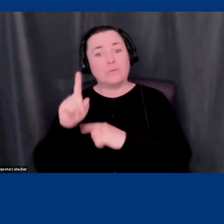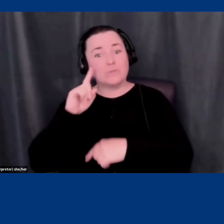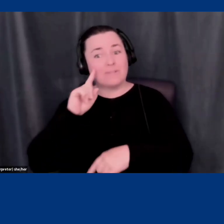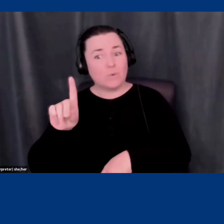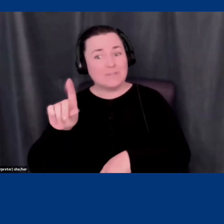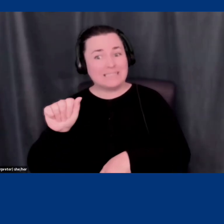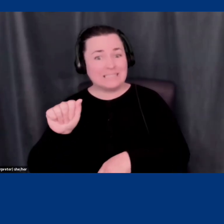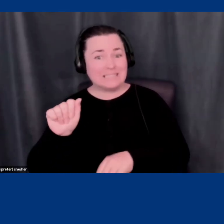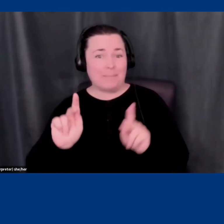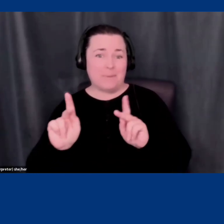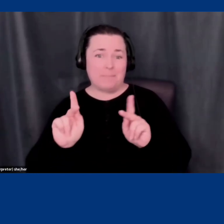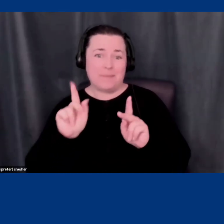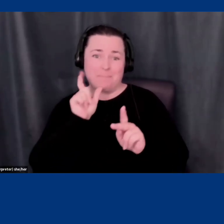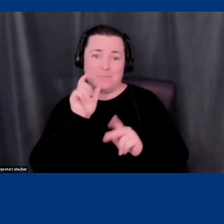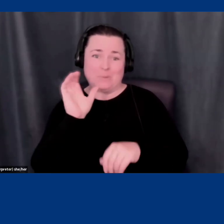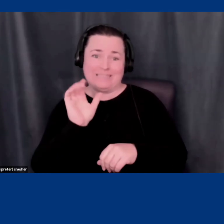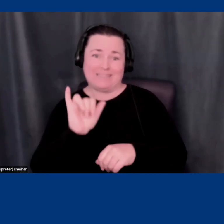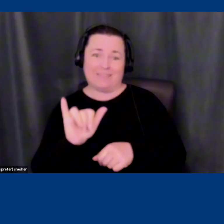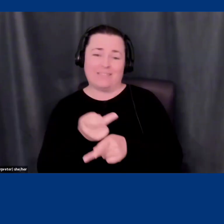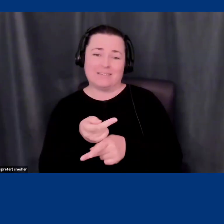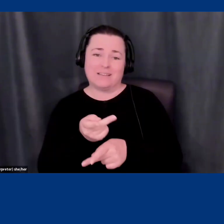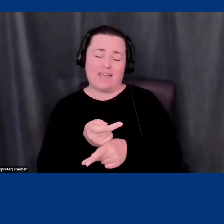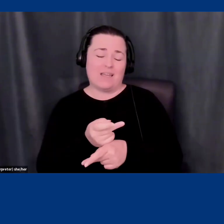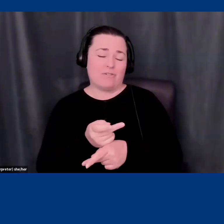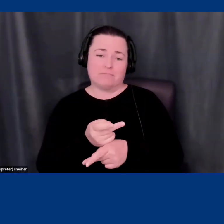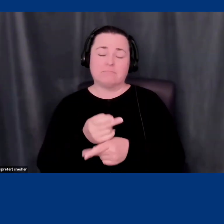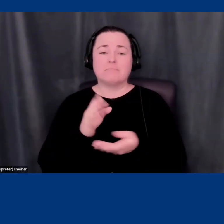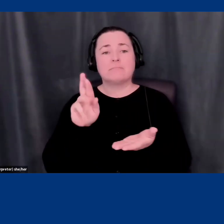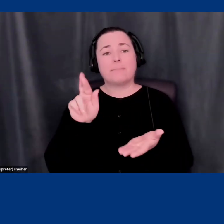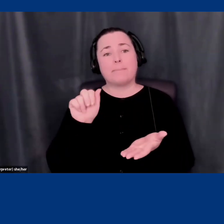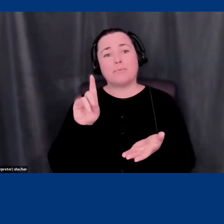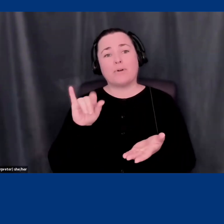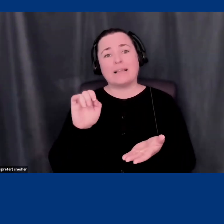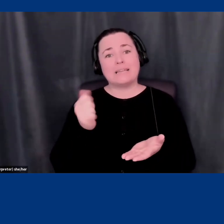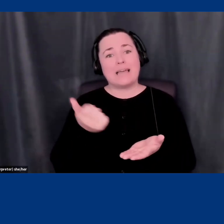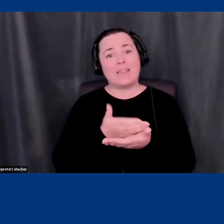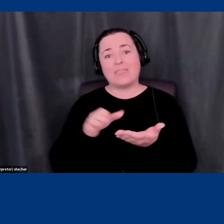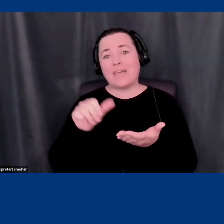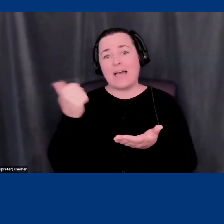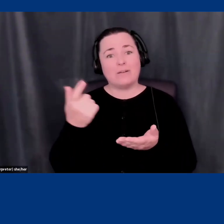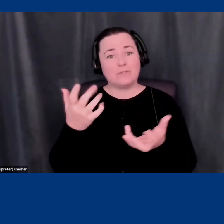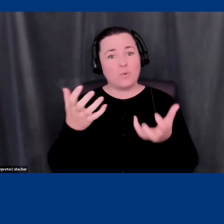And I'm wondering, Brandie, if there was anything else you wanted to add to that. Or anything